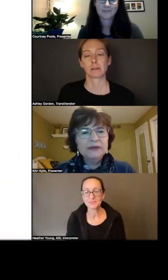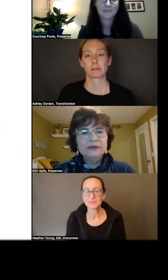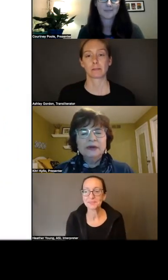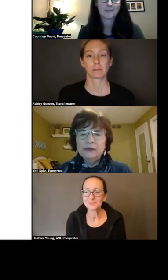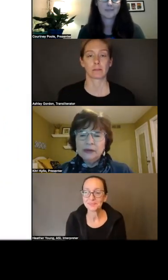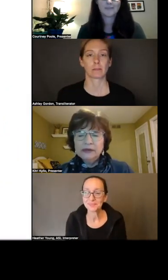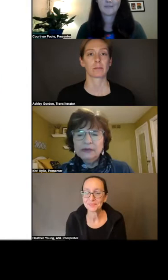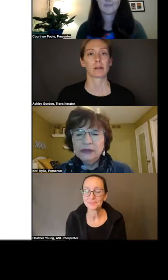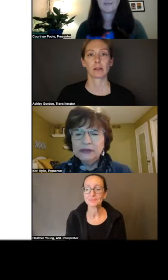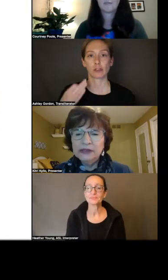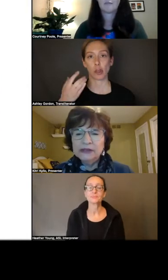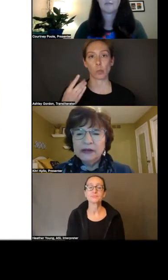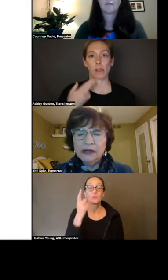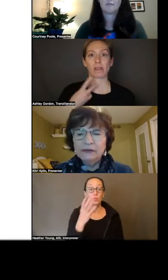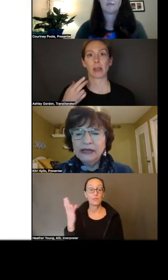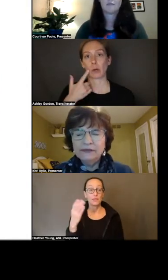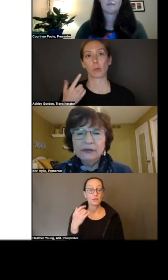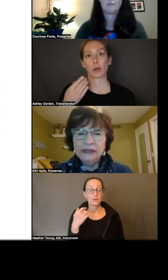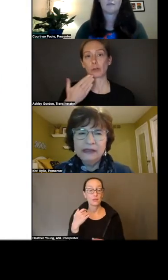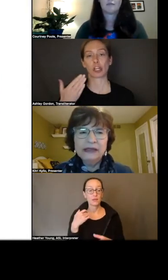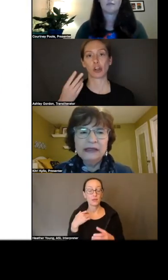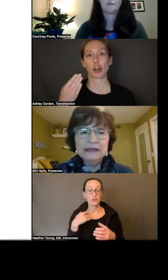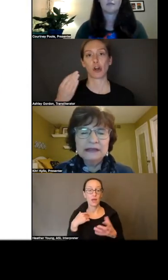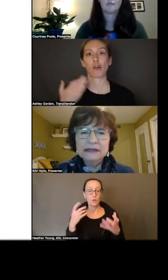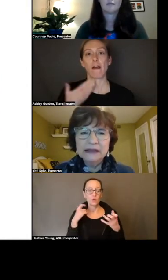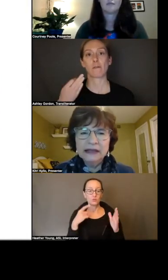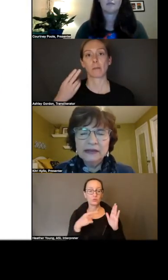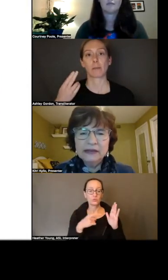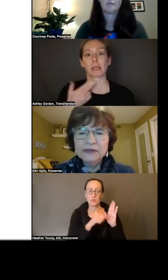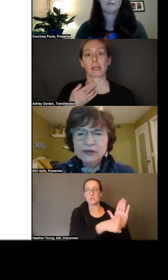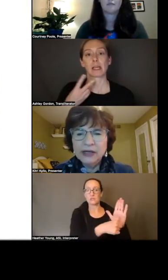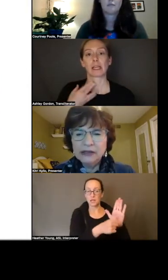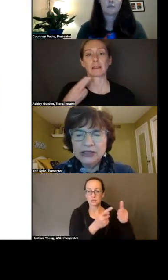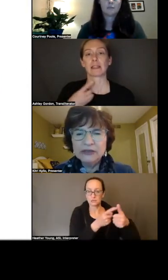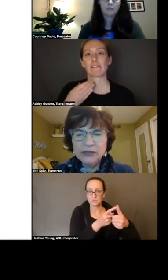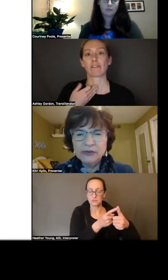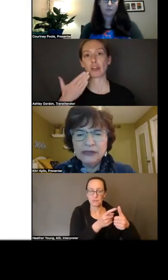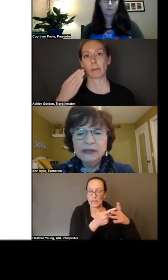So, one thing we want to touch on right from the beginning is the different terminology surrounding